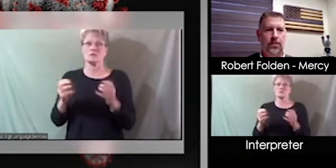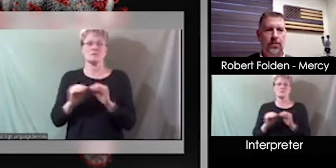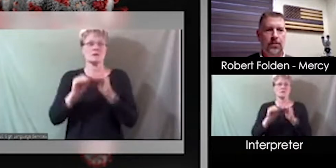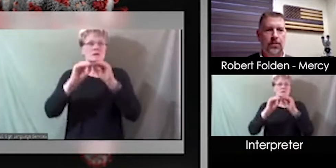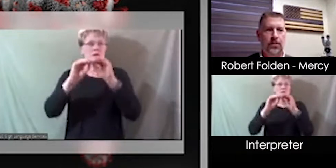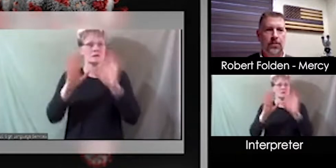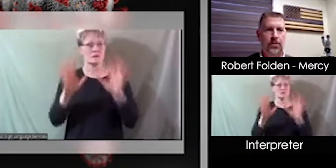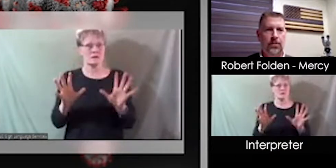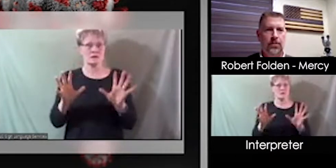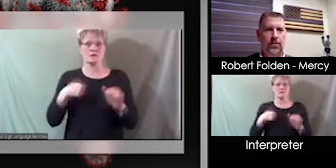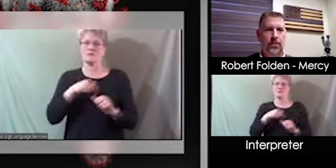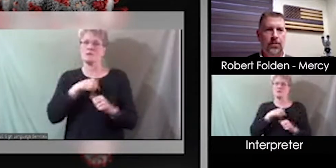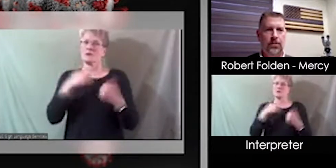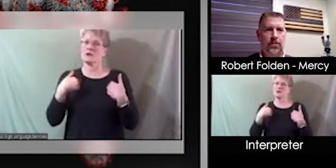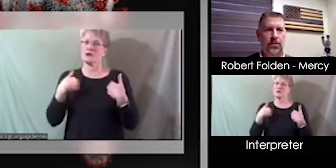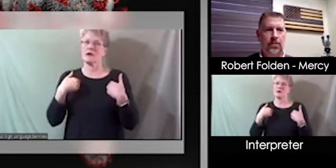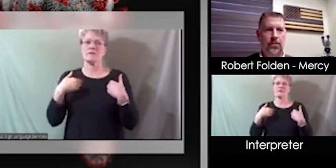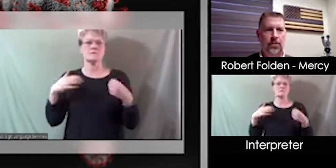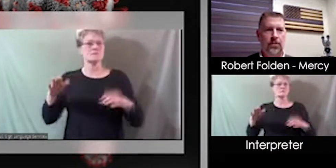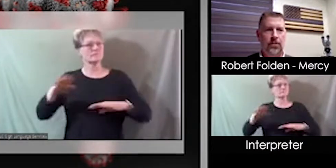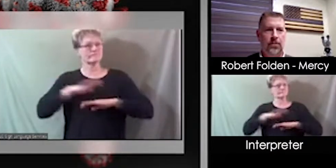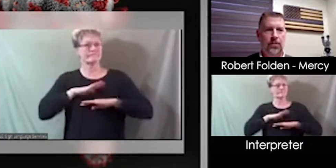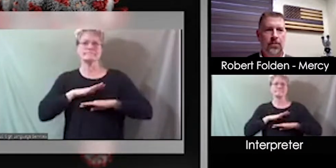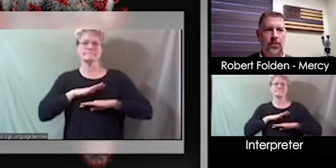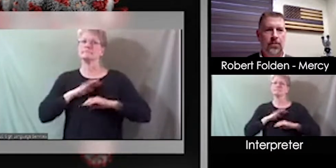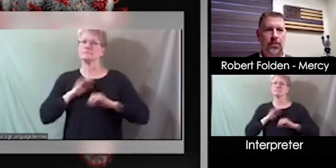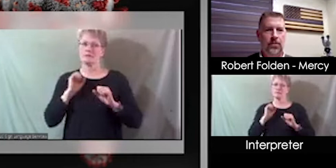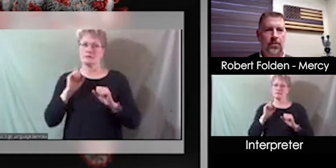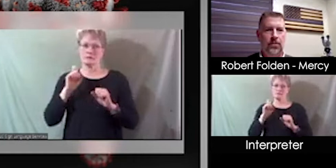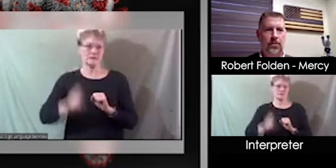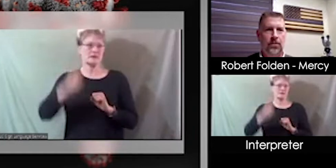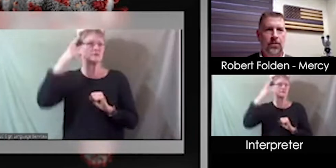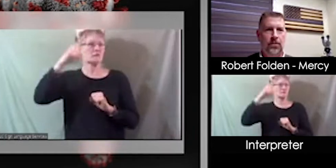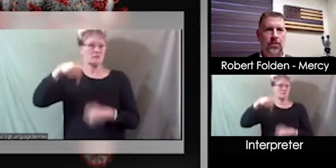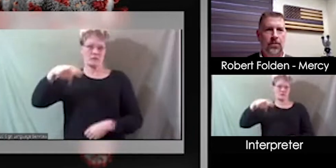have a very sufficient supply of PPE. We just have to be very cautious and